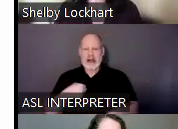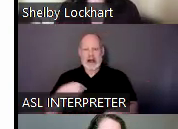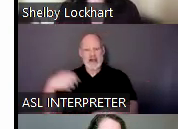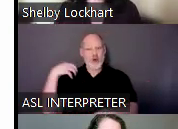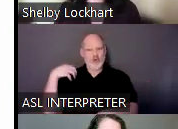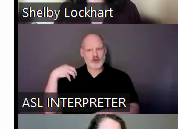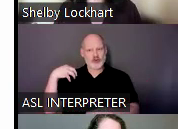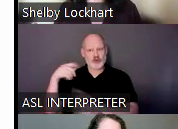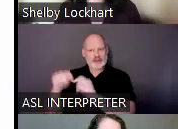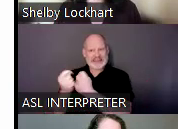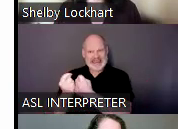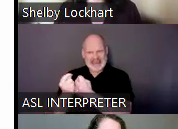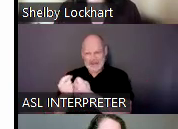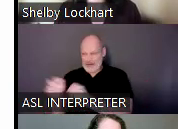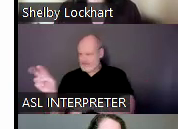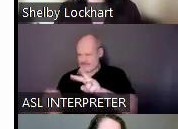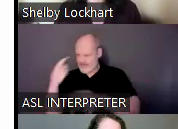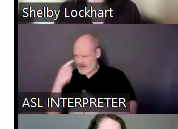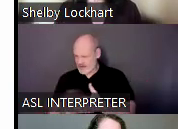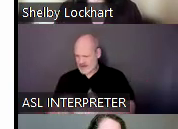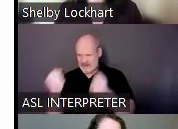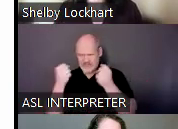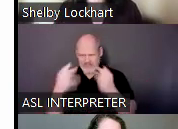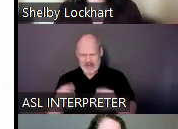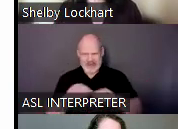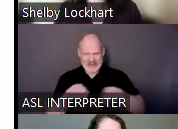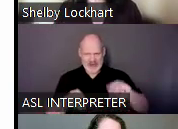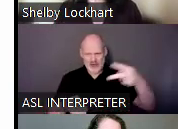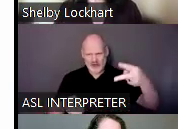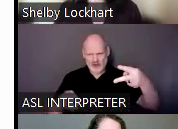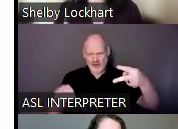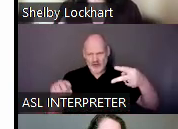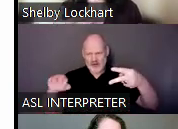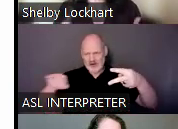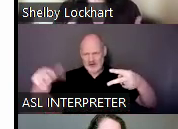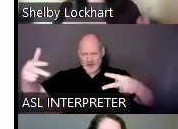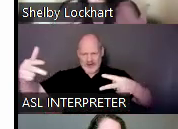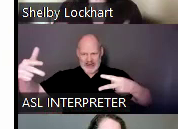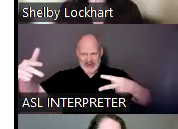a lot of Tier 2 and Tier 3 teaming and supporting of students, but we're missing